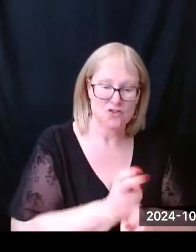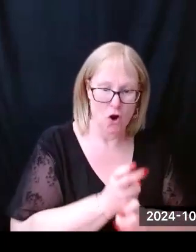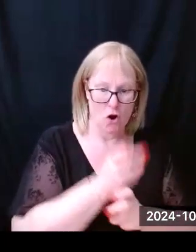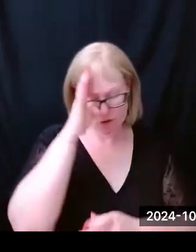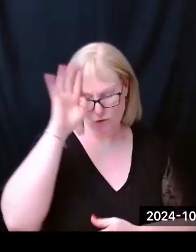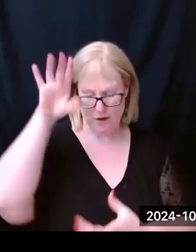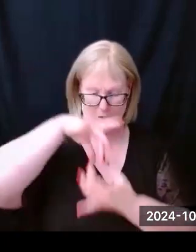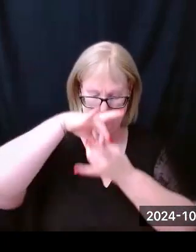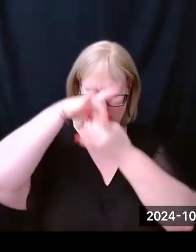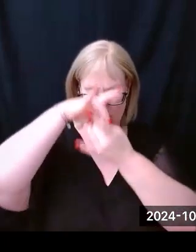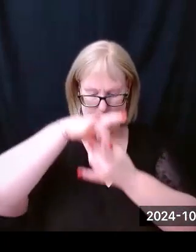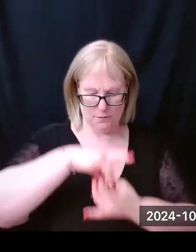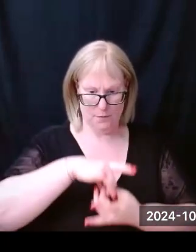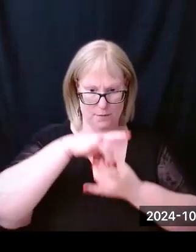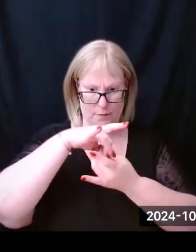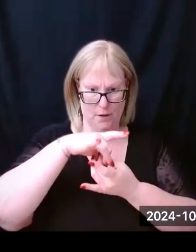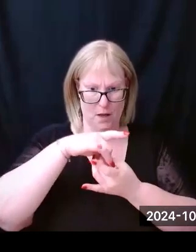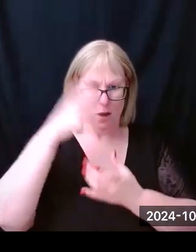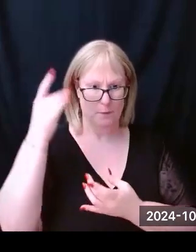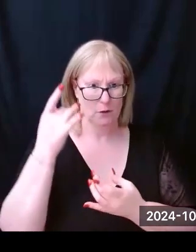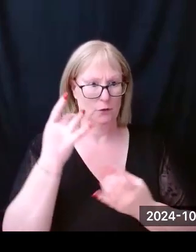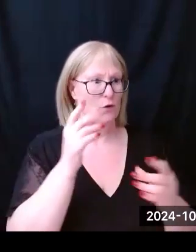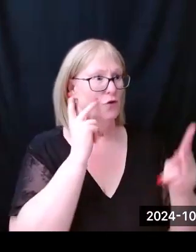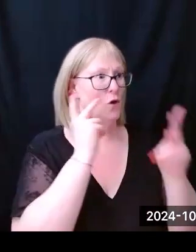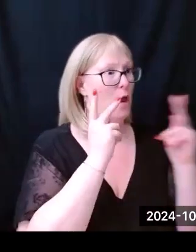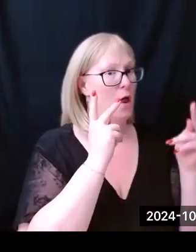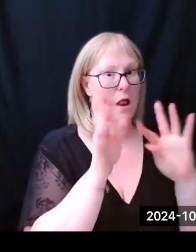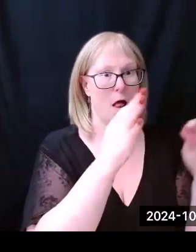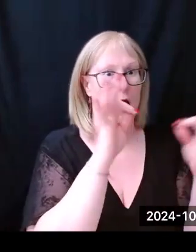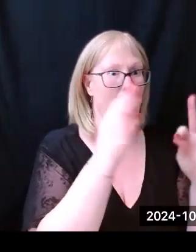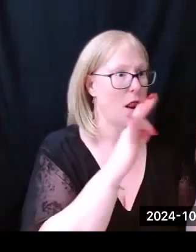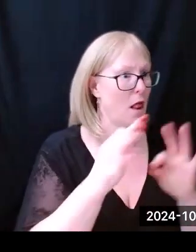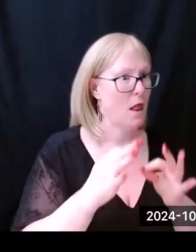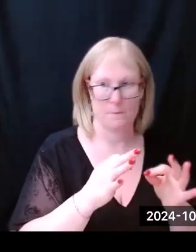other things that crowd out those opportunities. So we want to think about that.